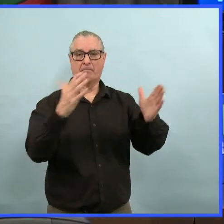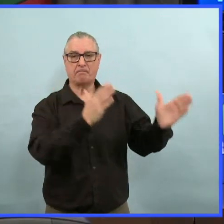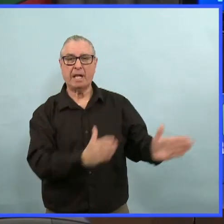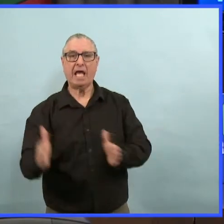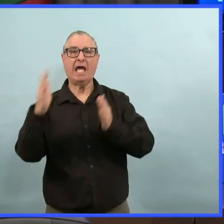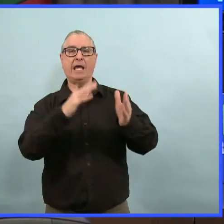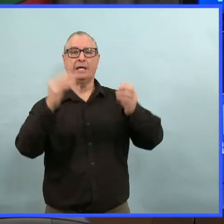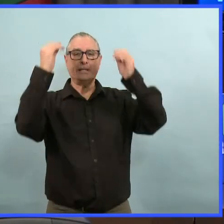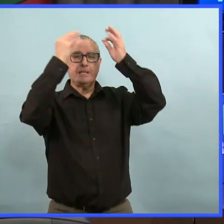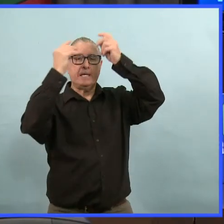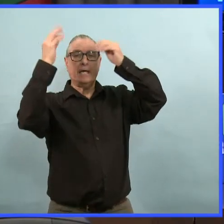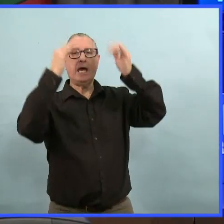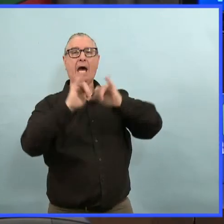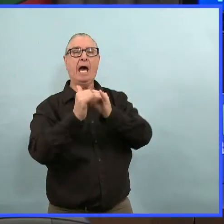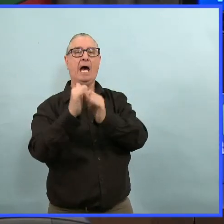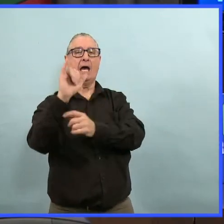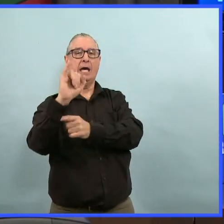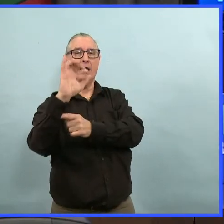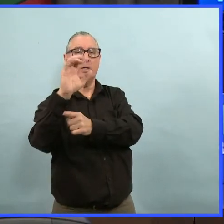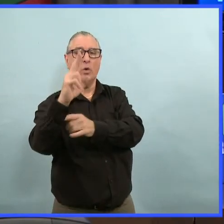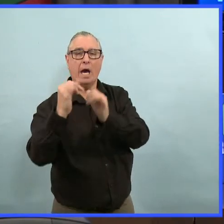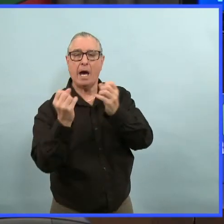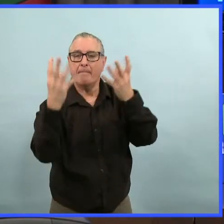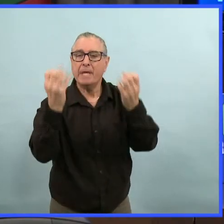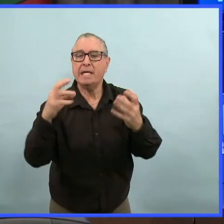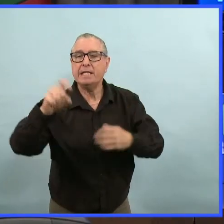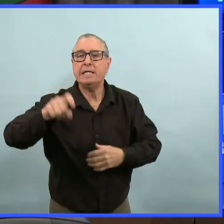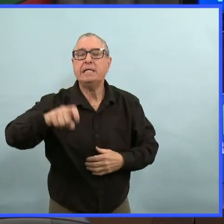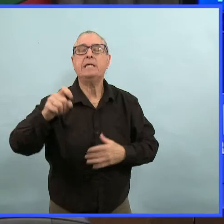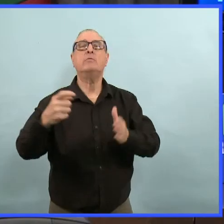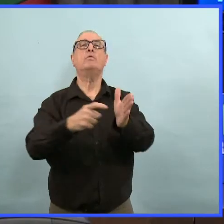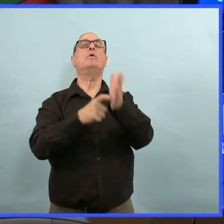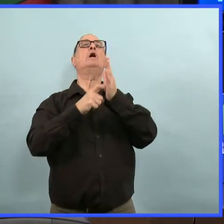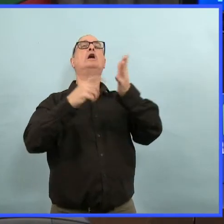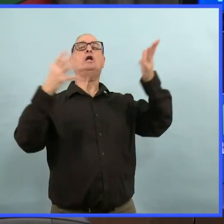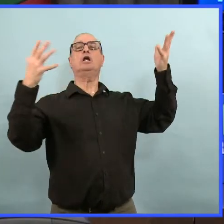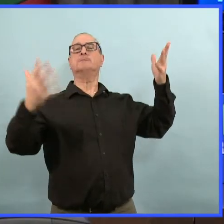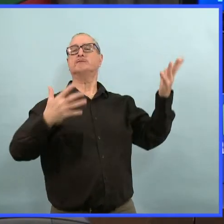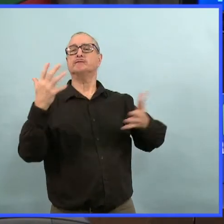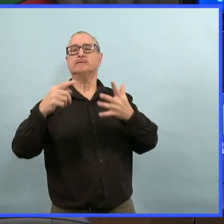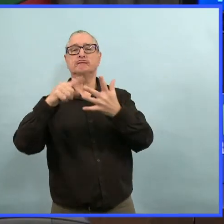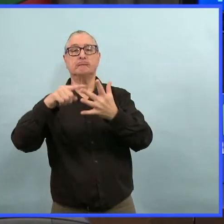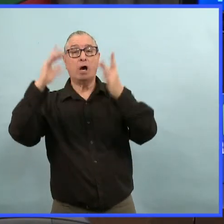into our plan so it's very very unlikely that we would go back to the original baseline of 72 beds